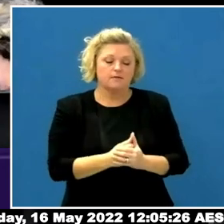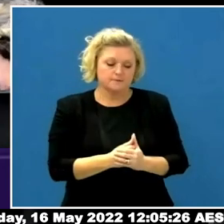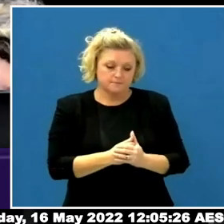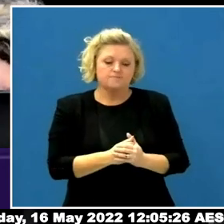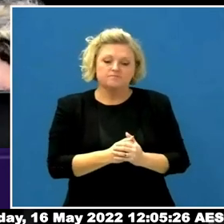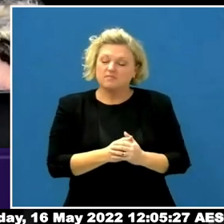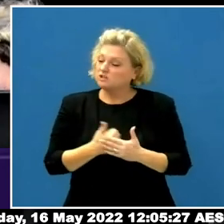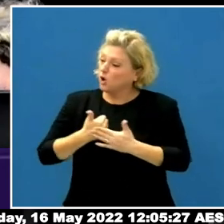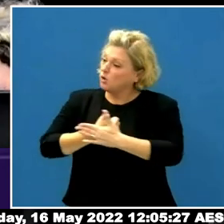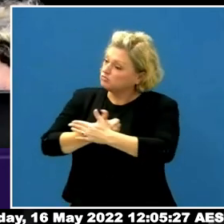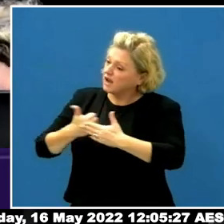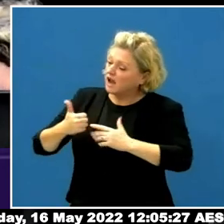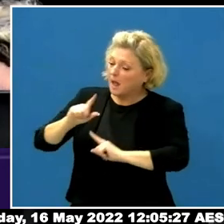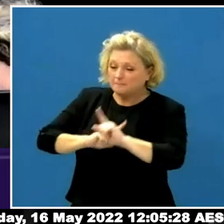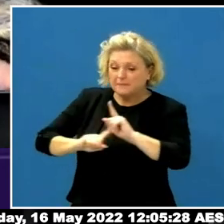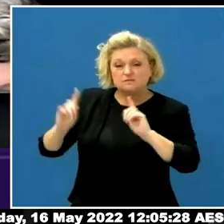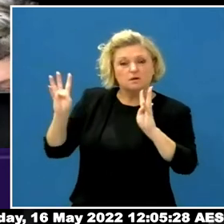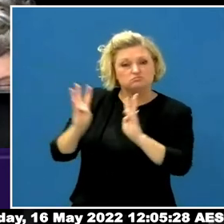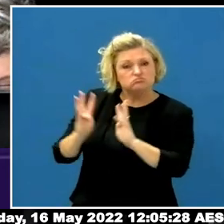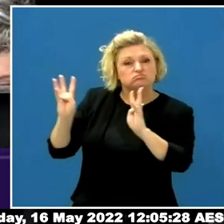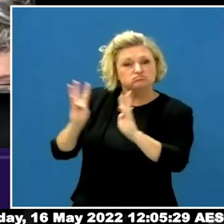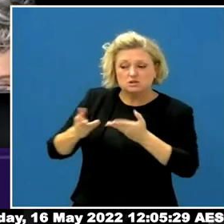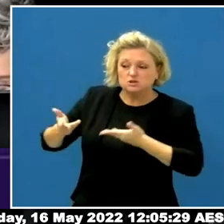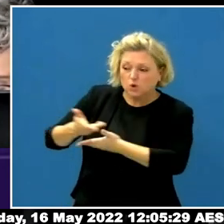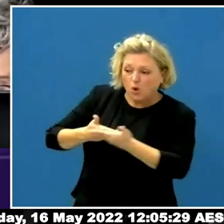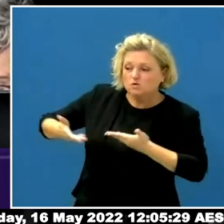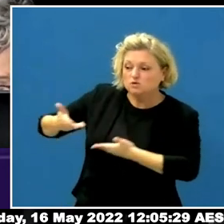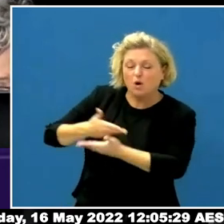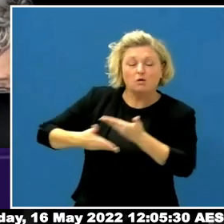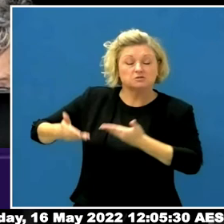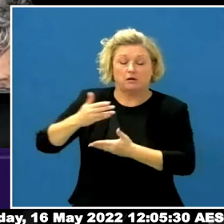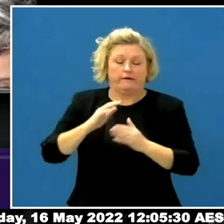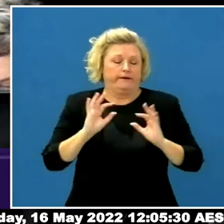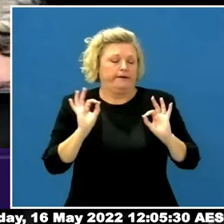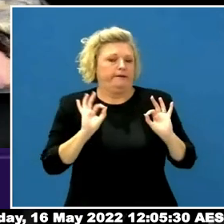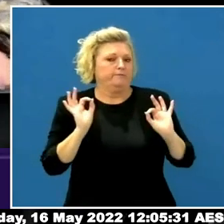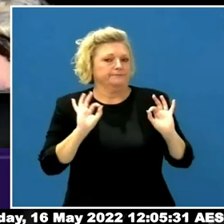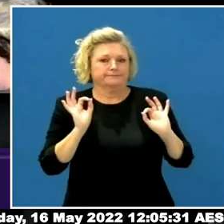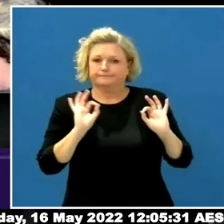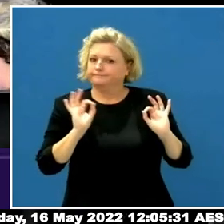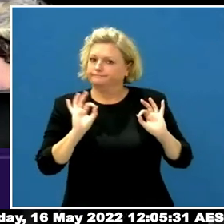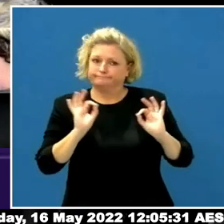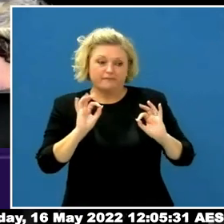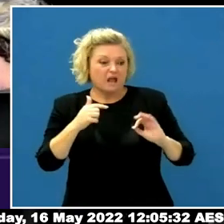No, there was meetings only when I'd asked for meetings or my plan manager would